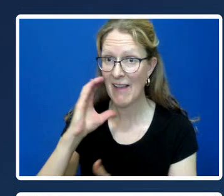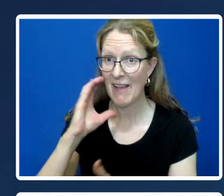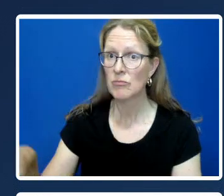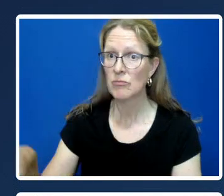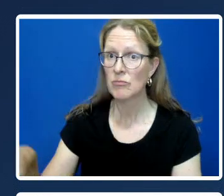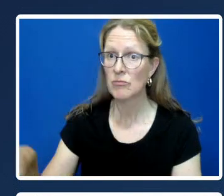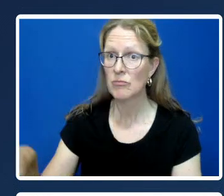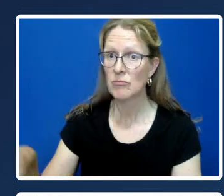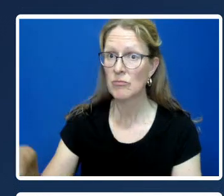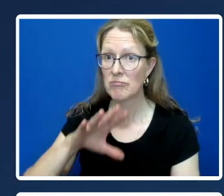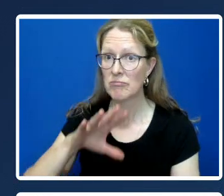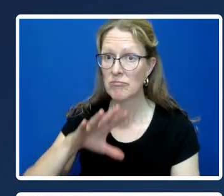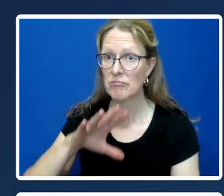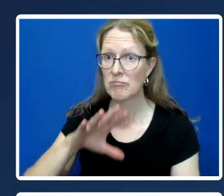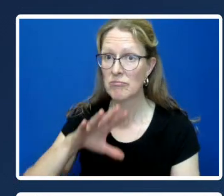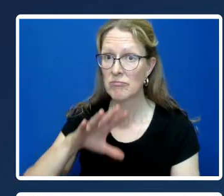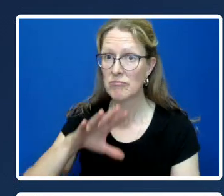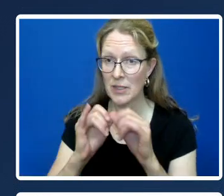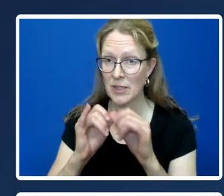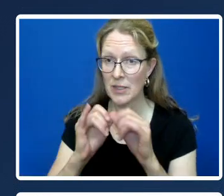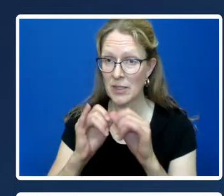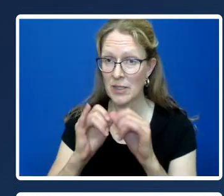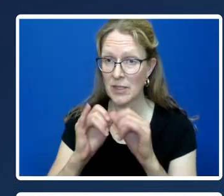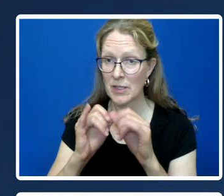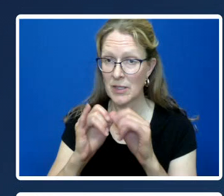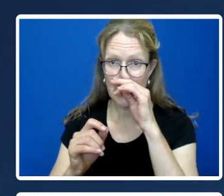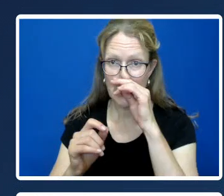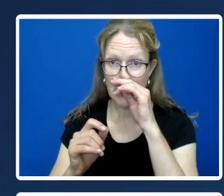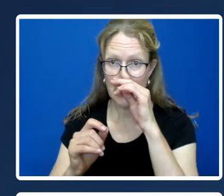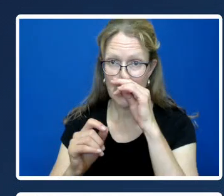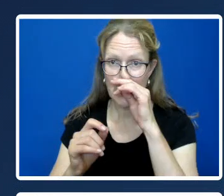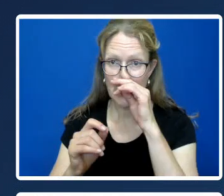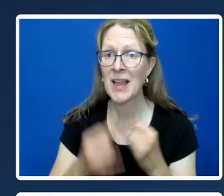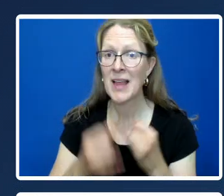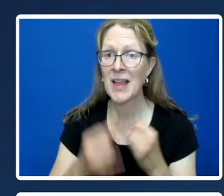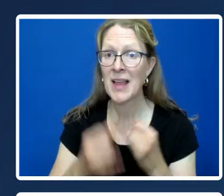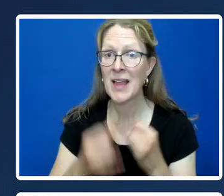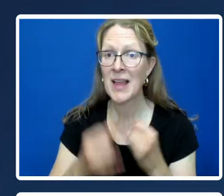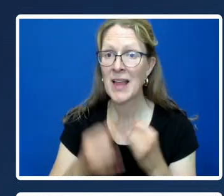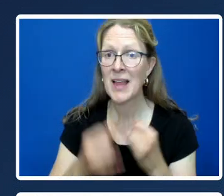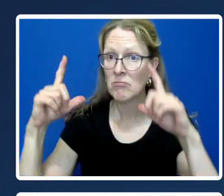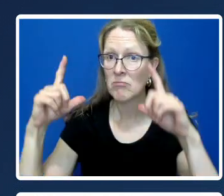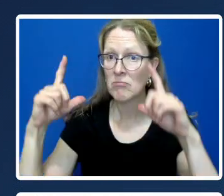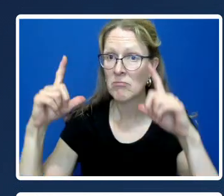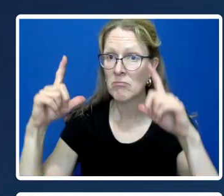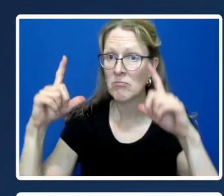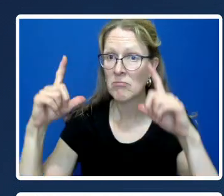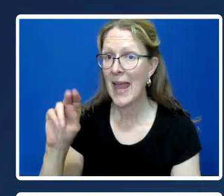The left four were taken at Anacostia Park, right around that same section by the roller-skating